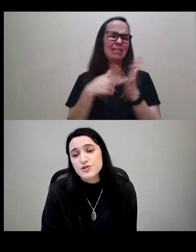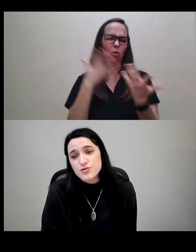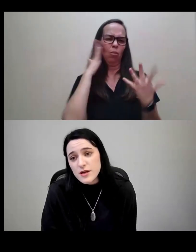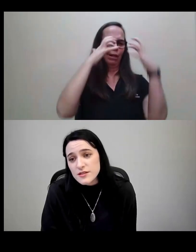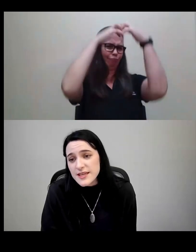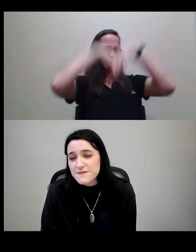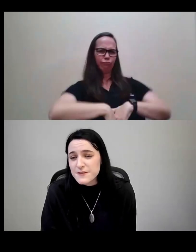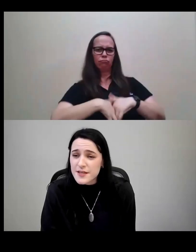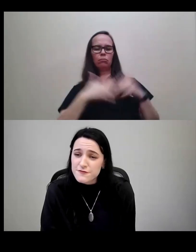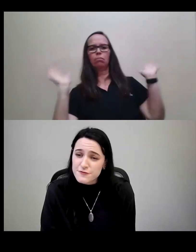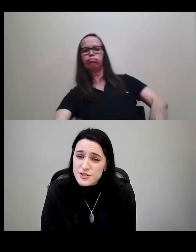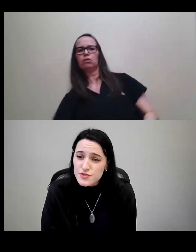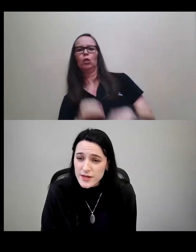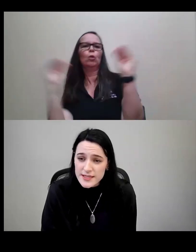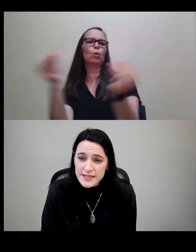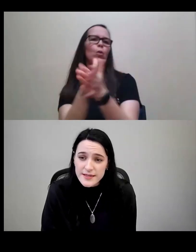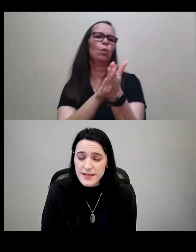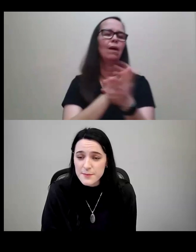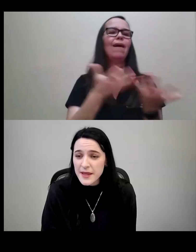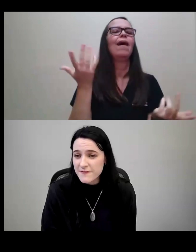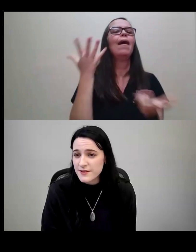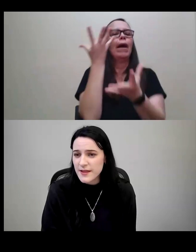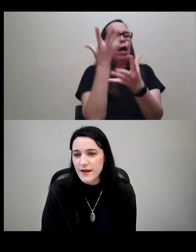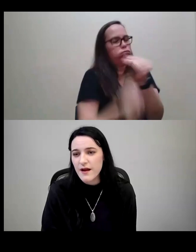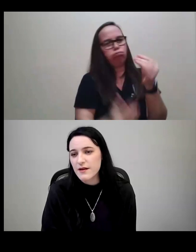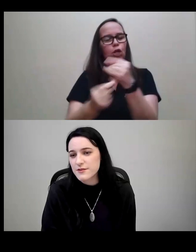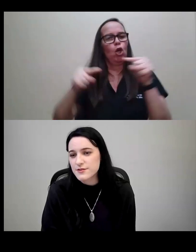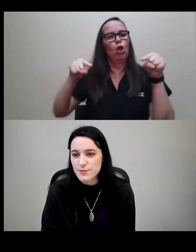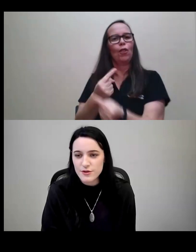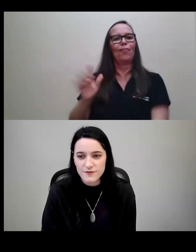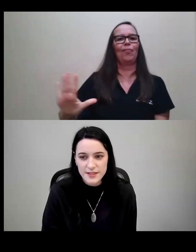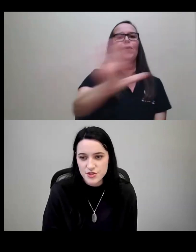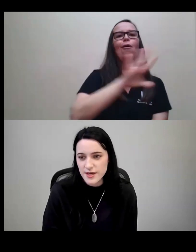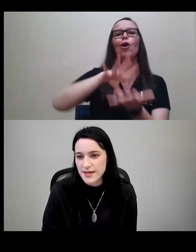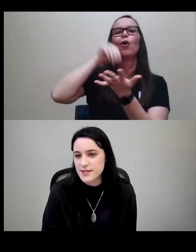If they're struggling and feeling frustrated, they might feel like, uh, there's no motivation.